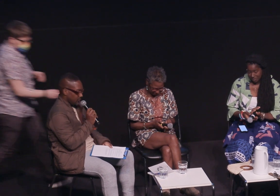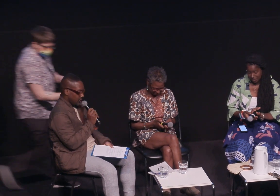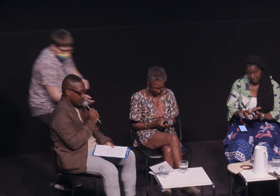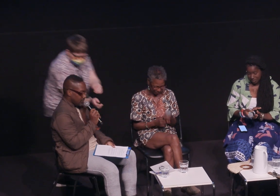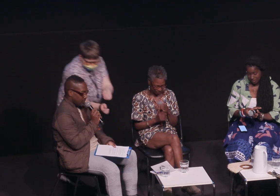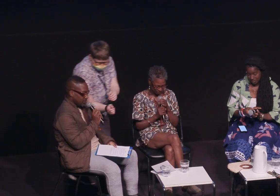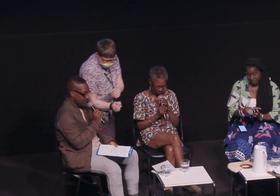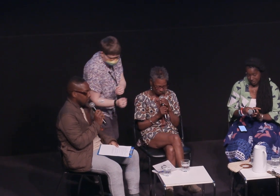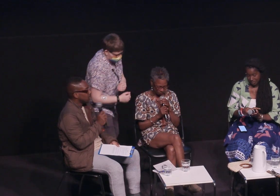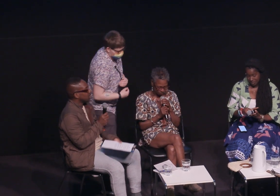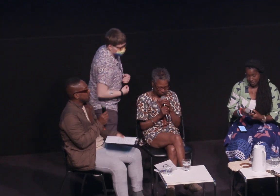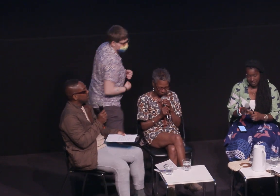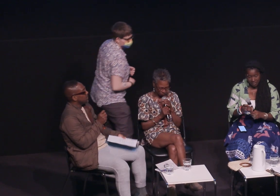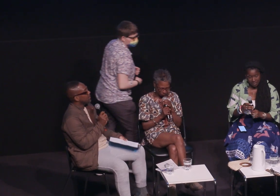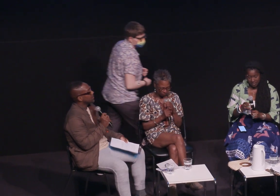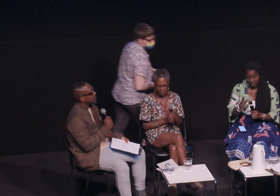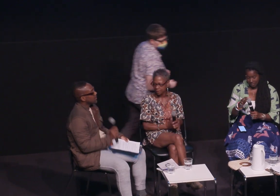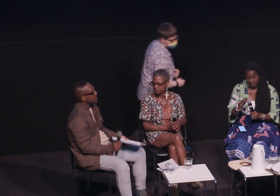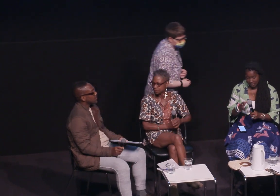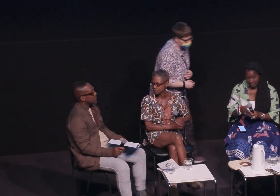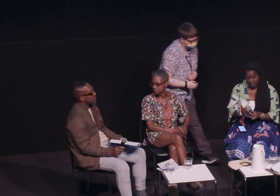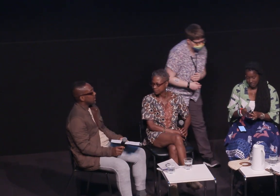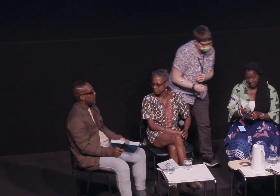Check two, check two.